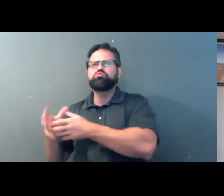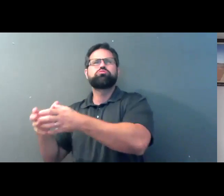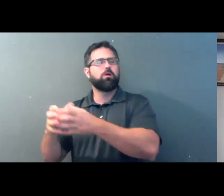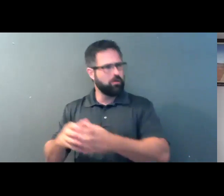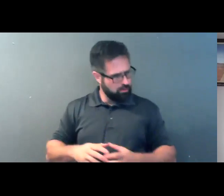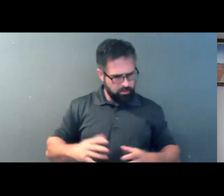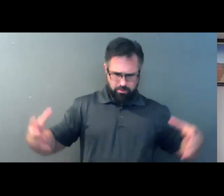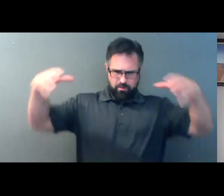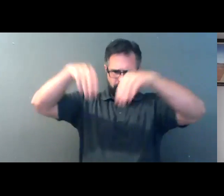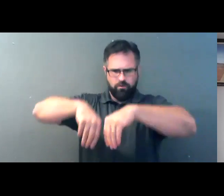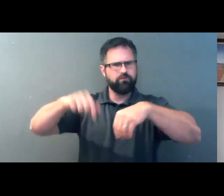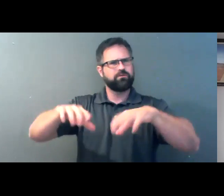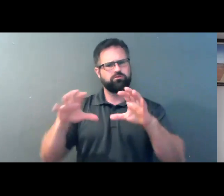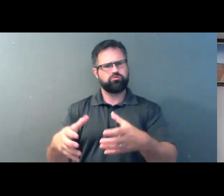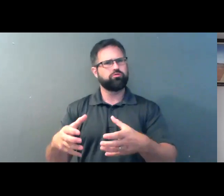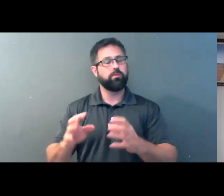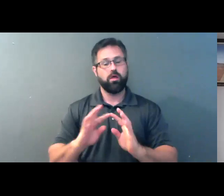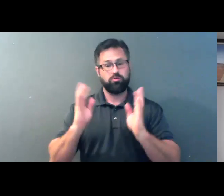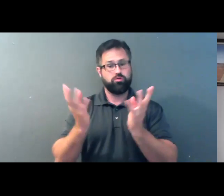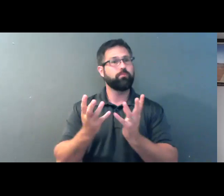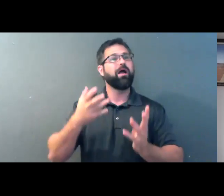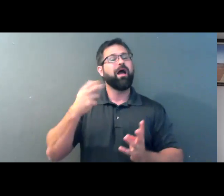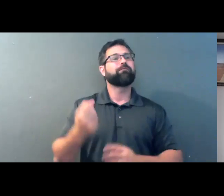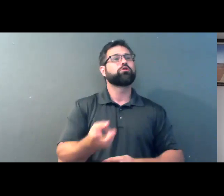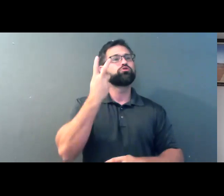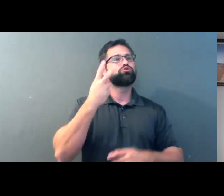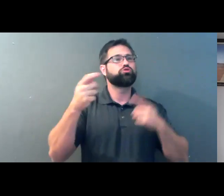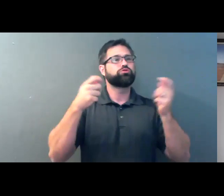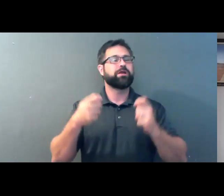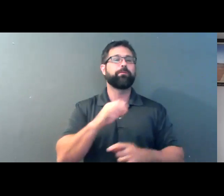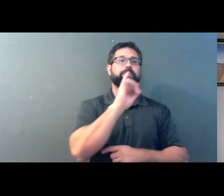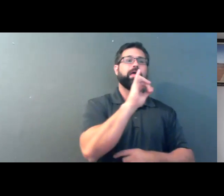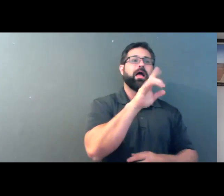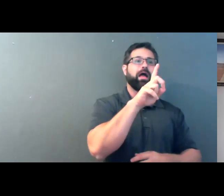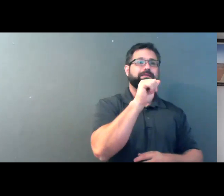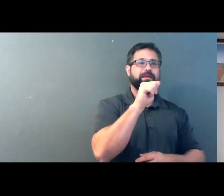group the the reference group is co-chaired by the international disability alliance by cbm